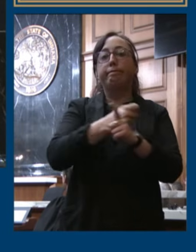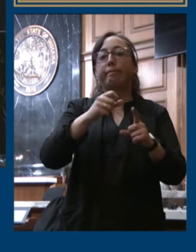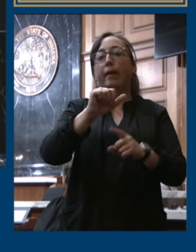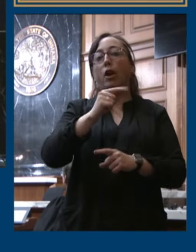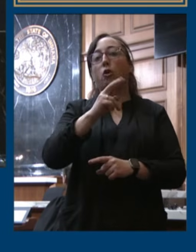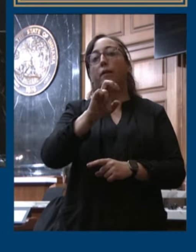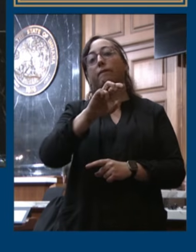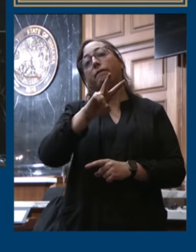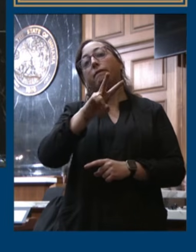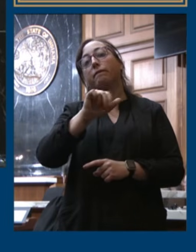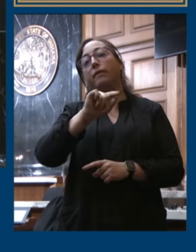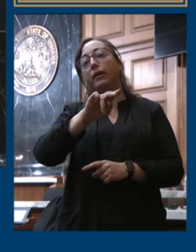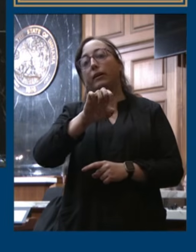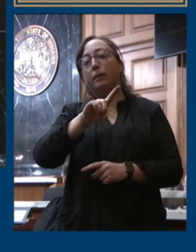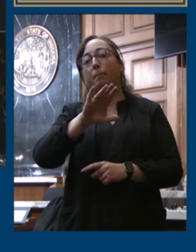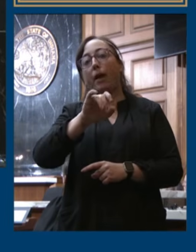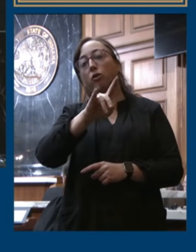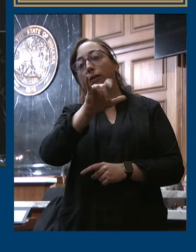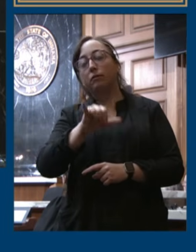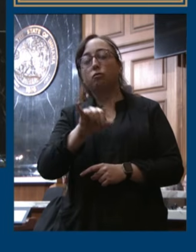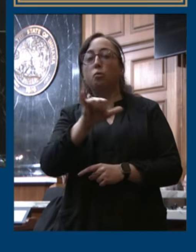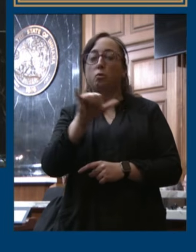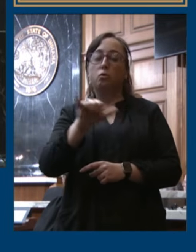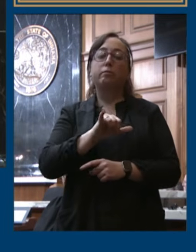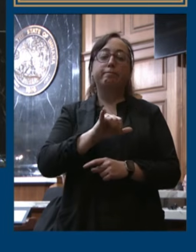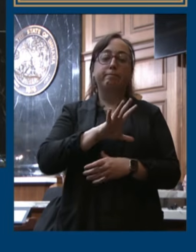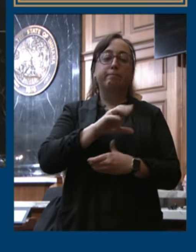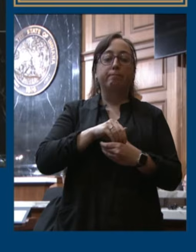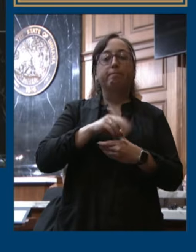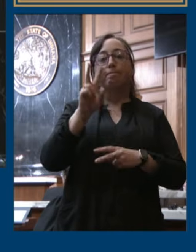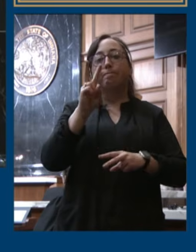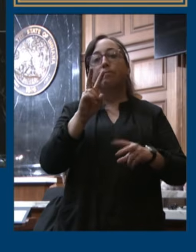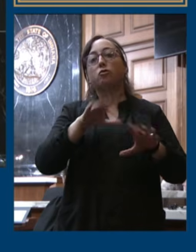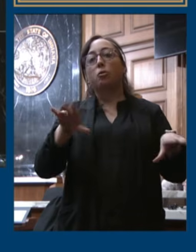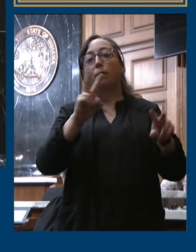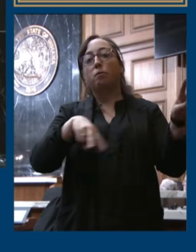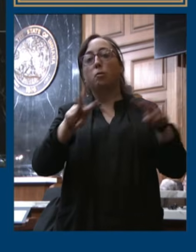FATALITY REVIEW COMMITTEE. THROUGH THIS COLLABORATIVE WORK, SHE ADDRESSES CHILD